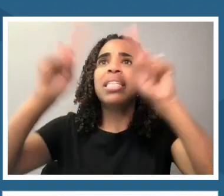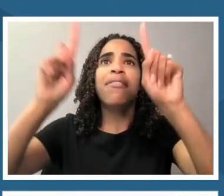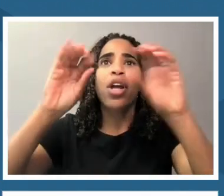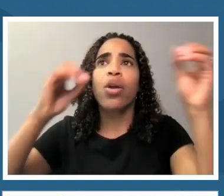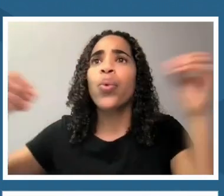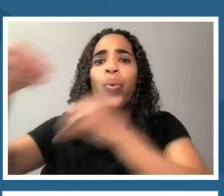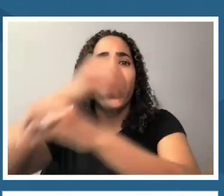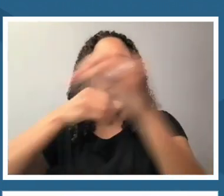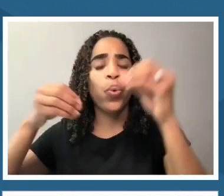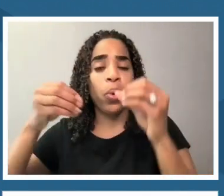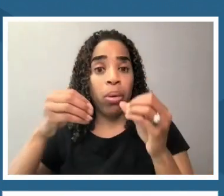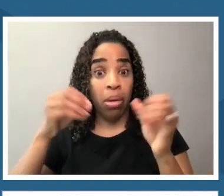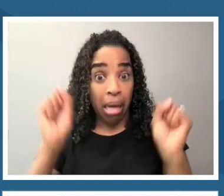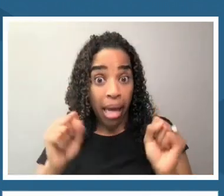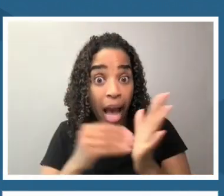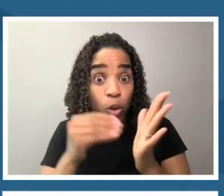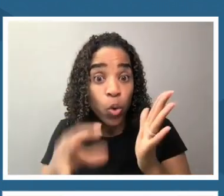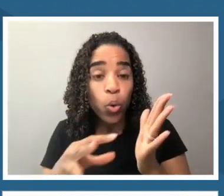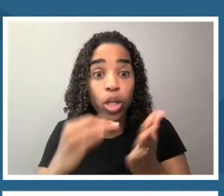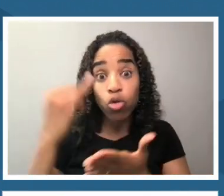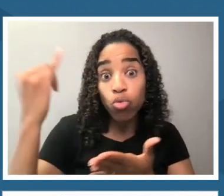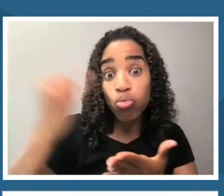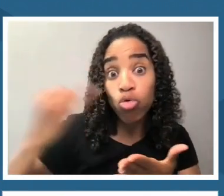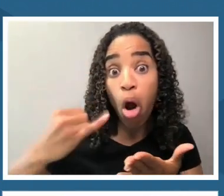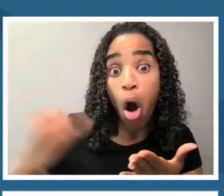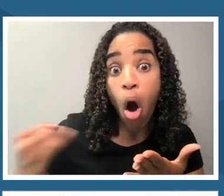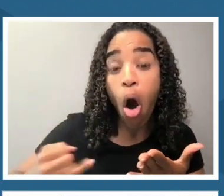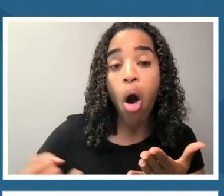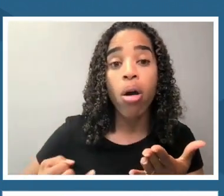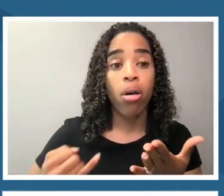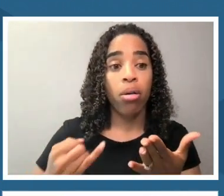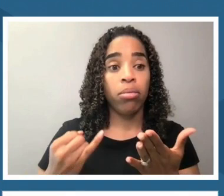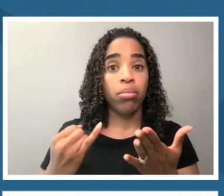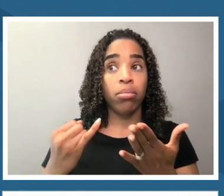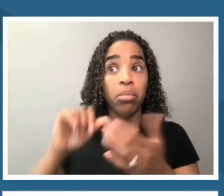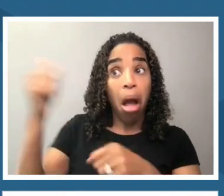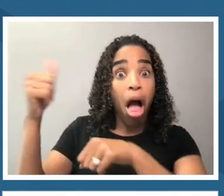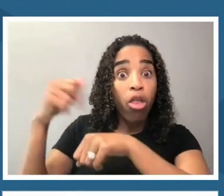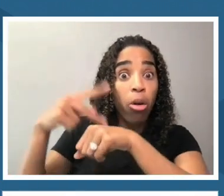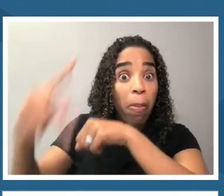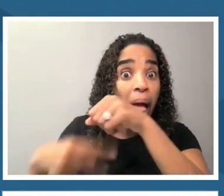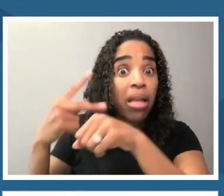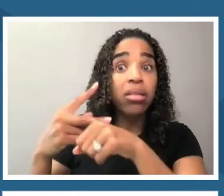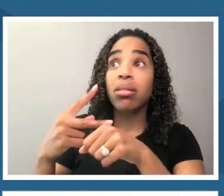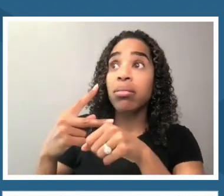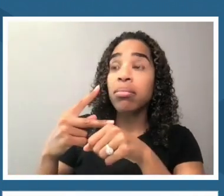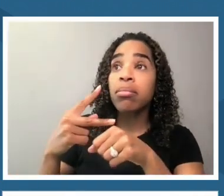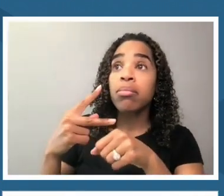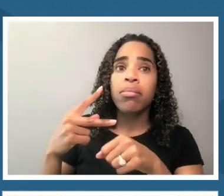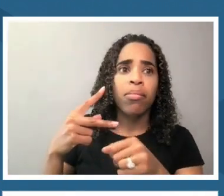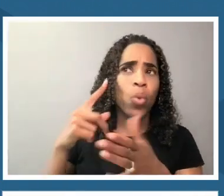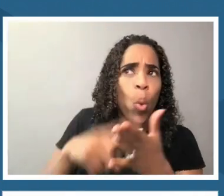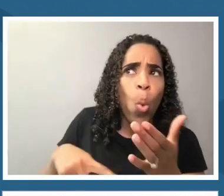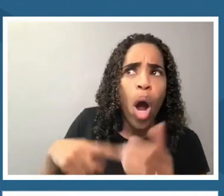draw planets that they've seen have been discovered